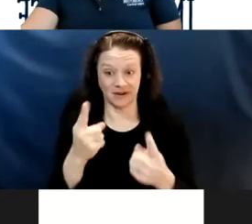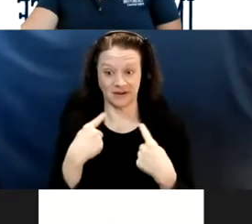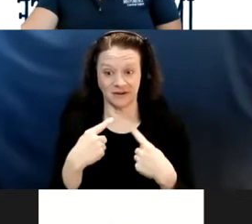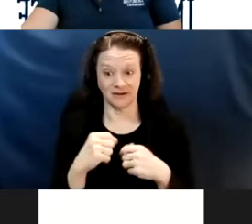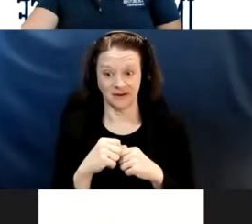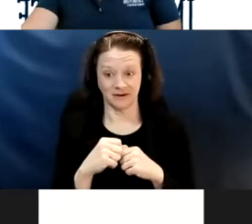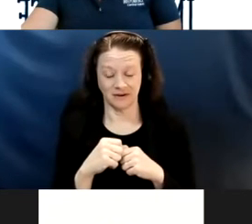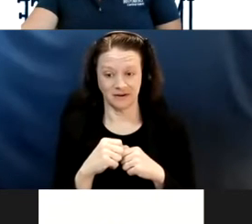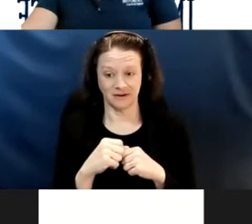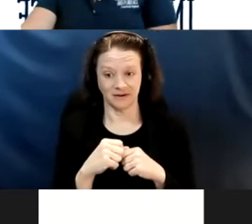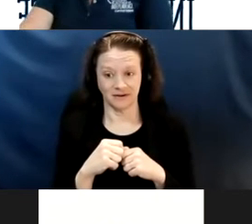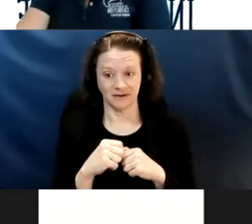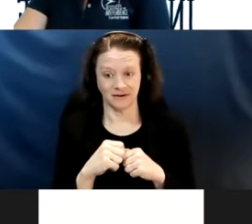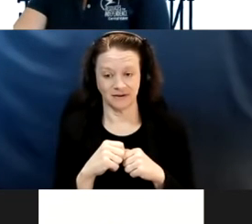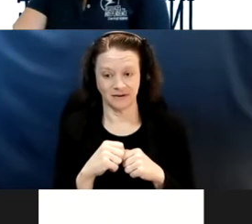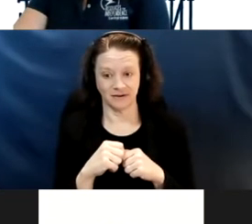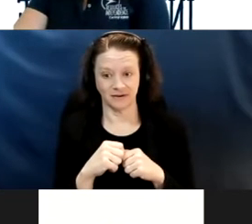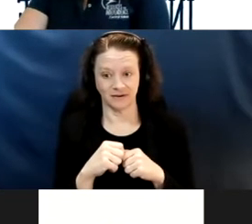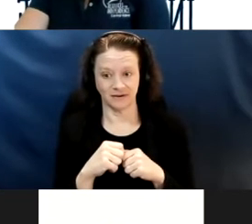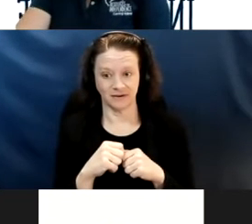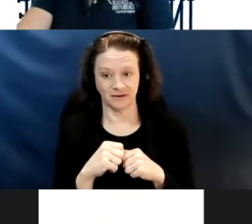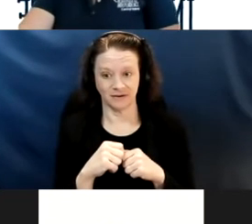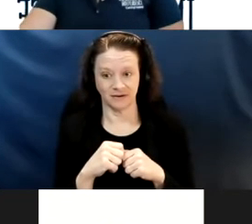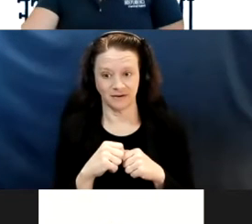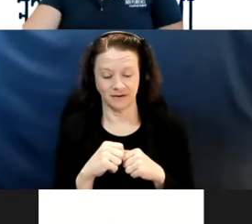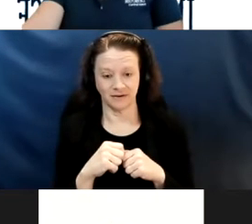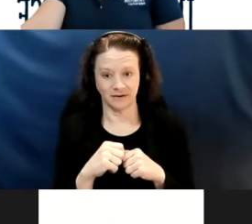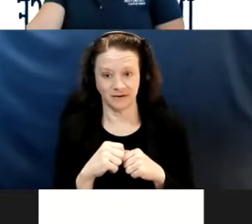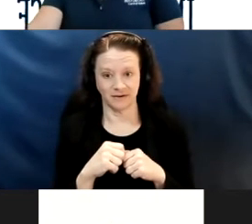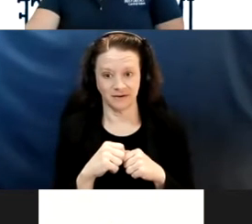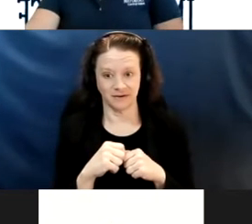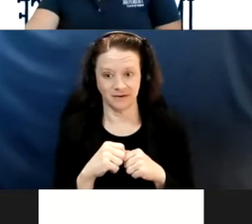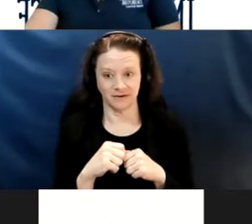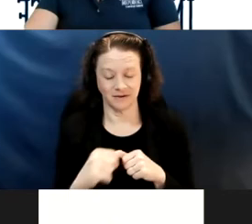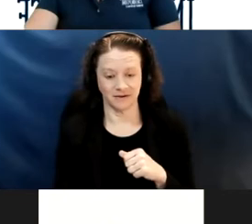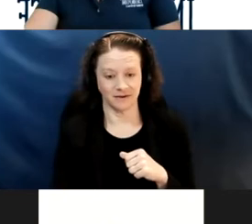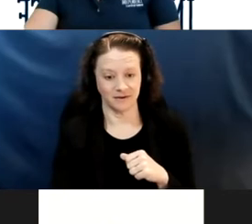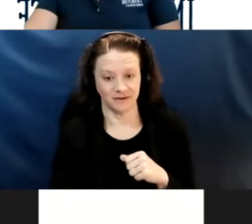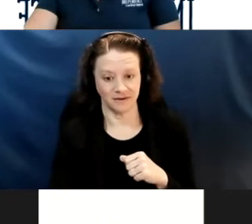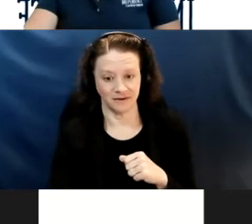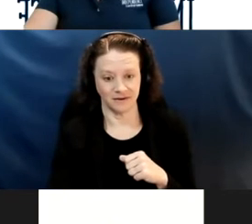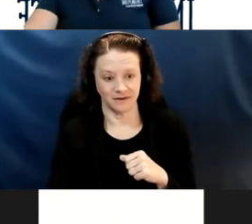I had placed a catering order for today on Wednesday and I just wanted to make sure we're all set